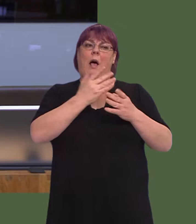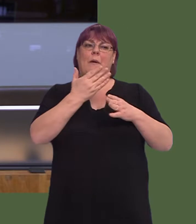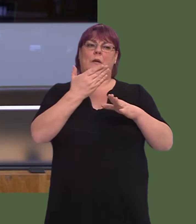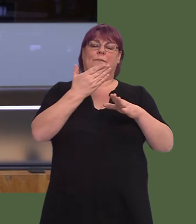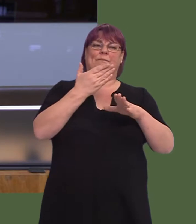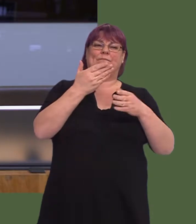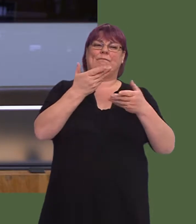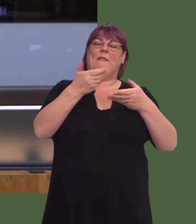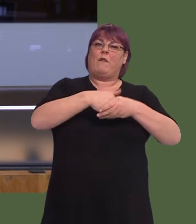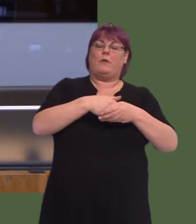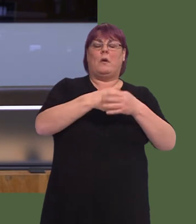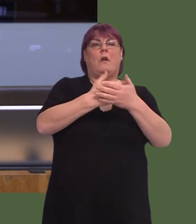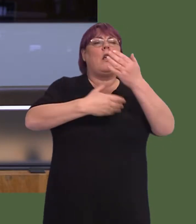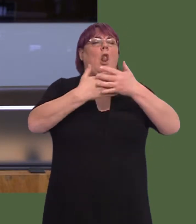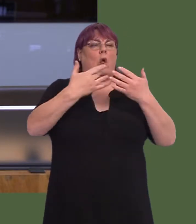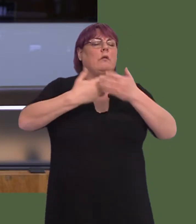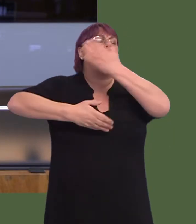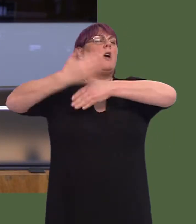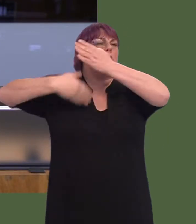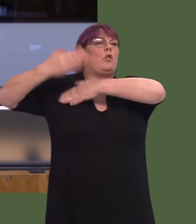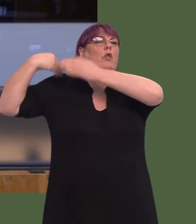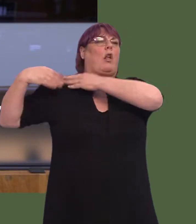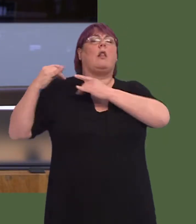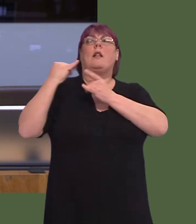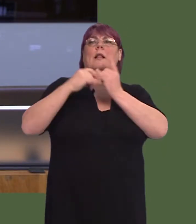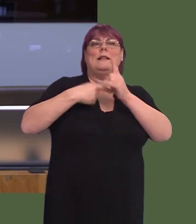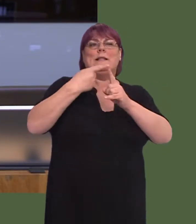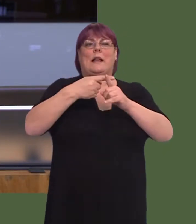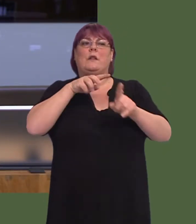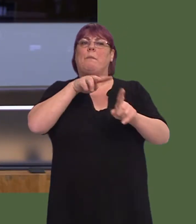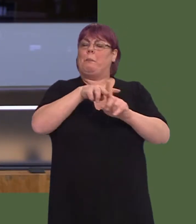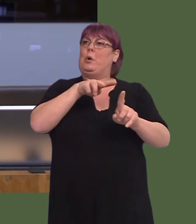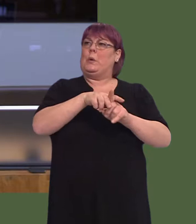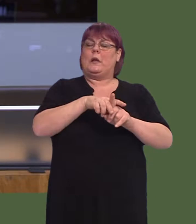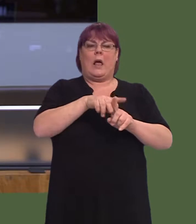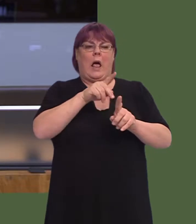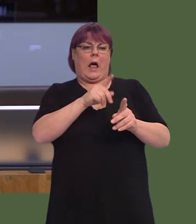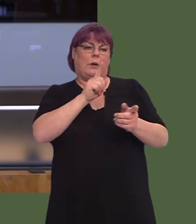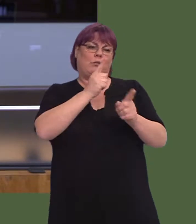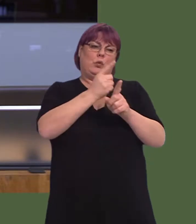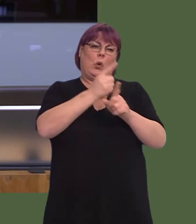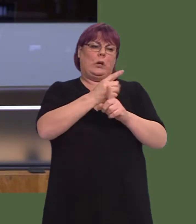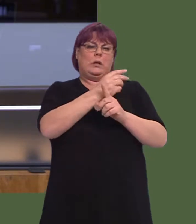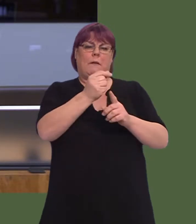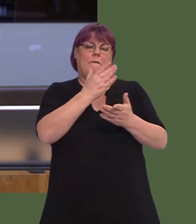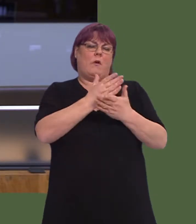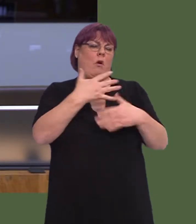and I am having to talk to, on a regular basis, some very, very hurt and traumatised people.